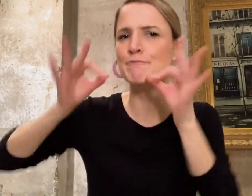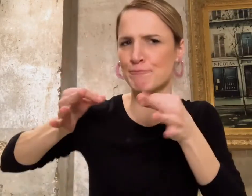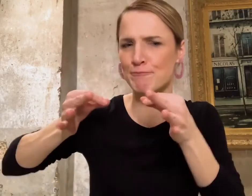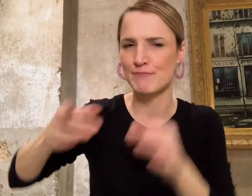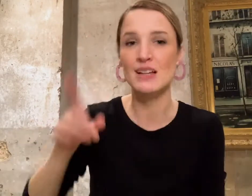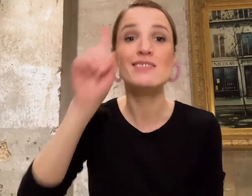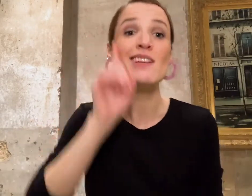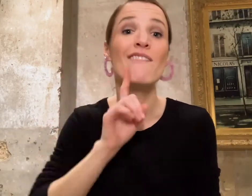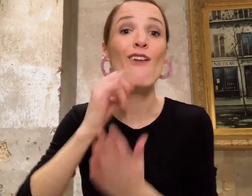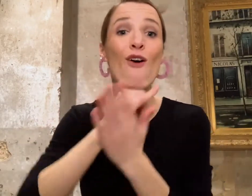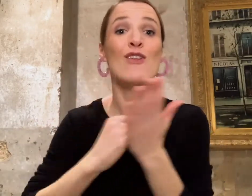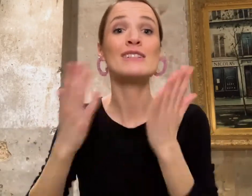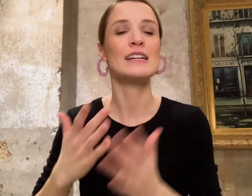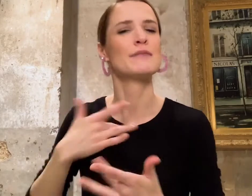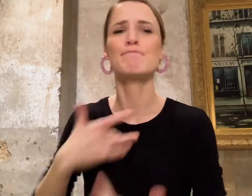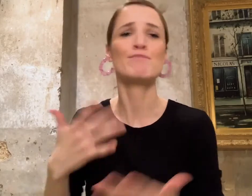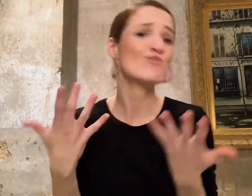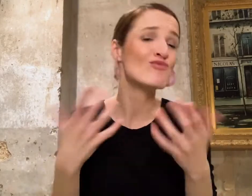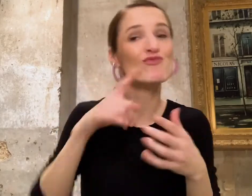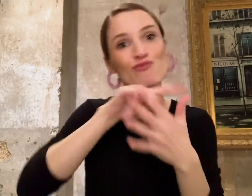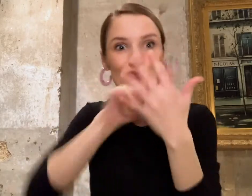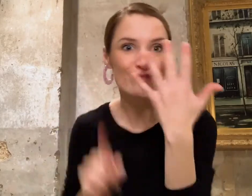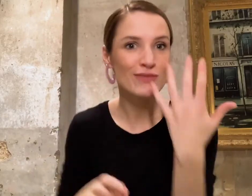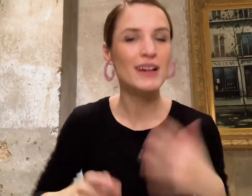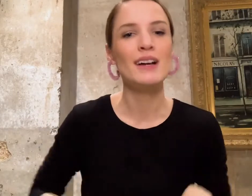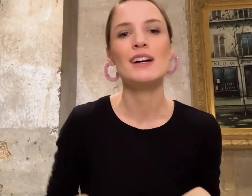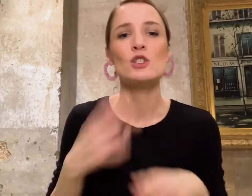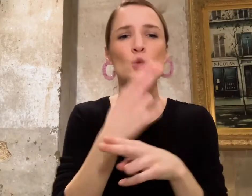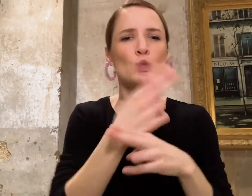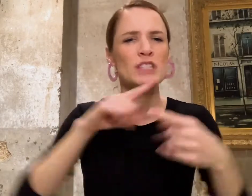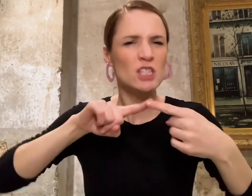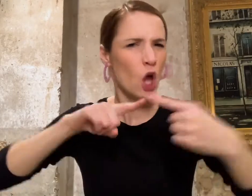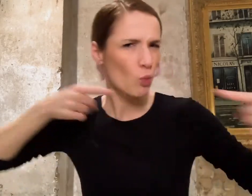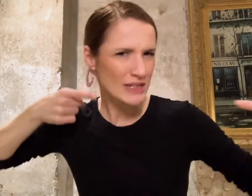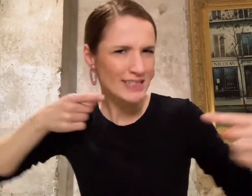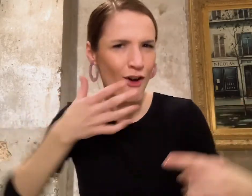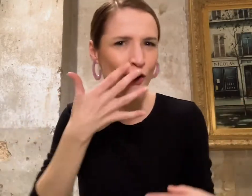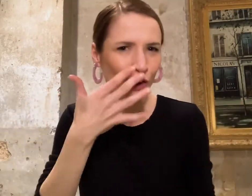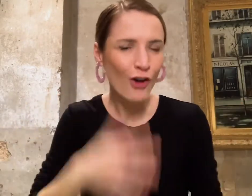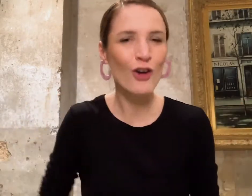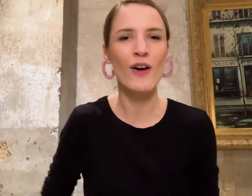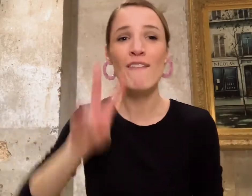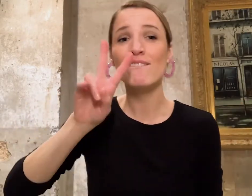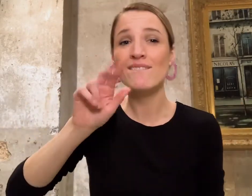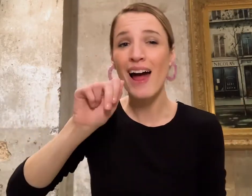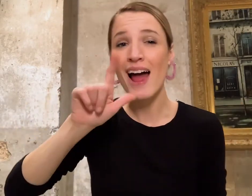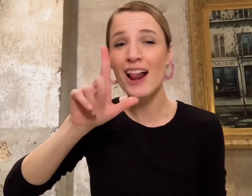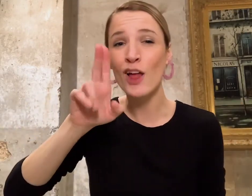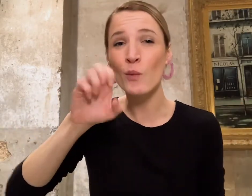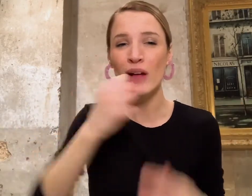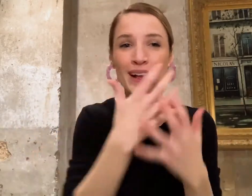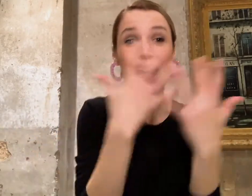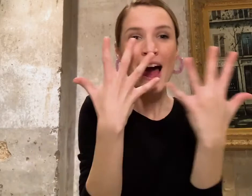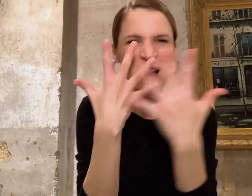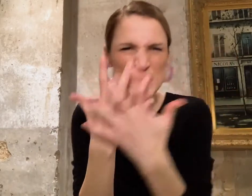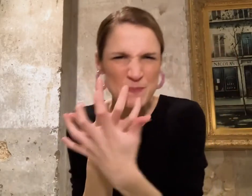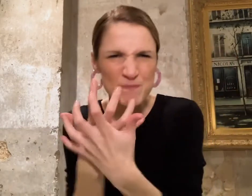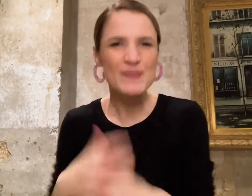Deaf artists' possible tendency to use contrasting colors and values,